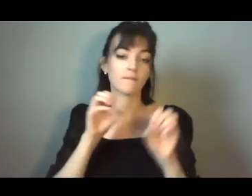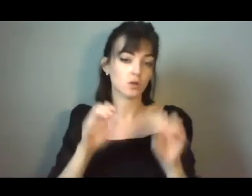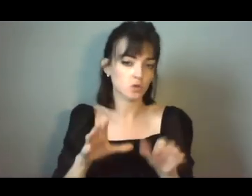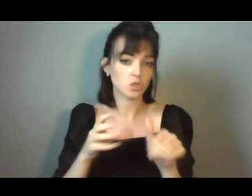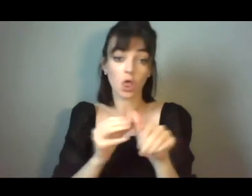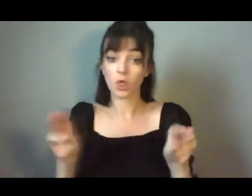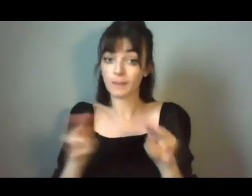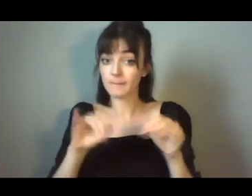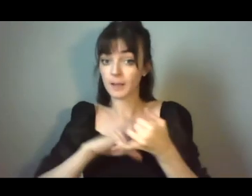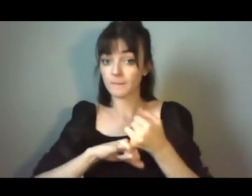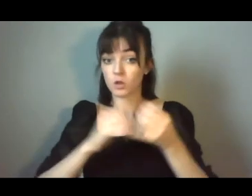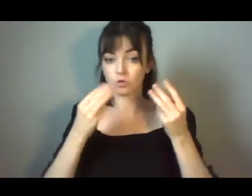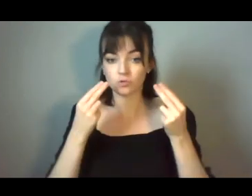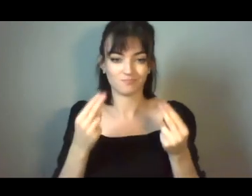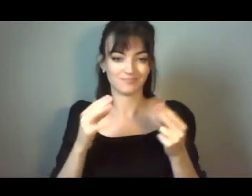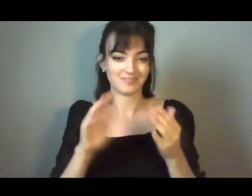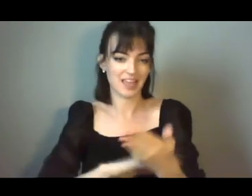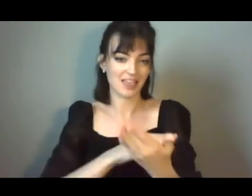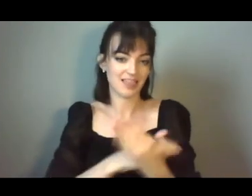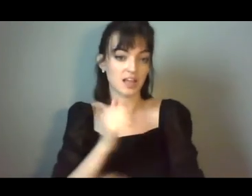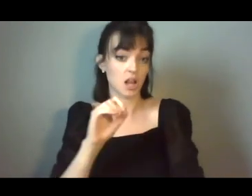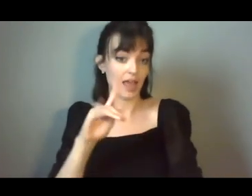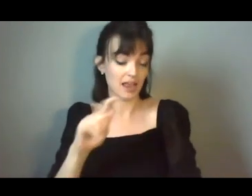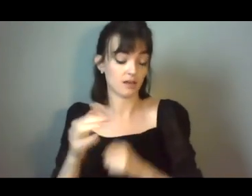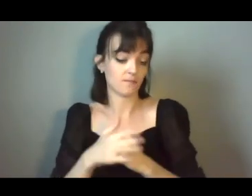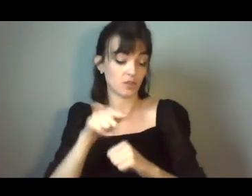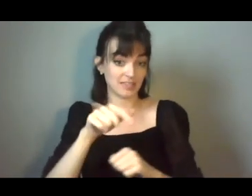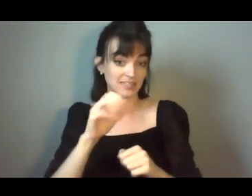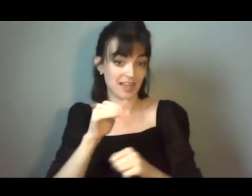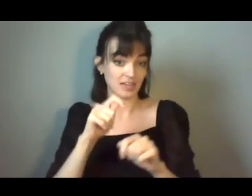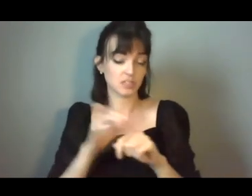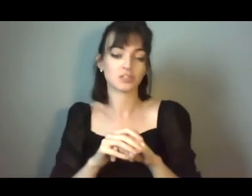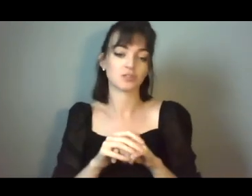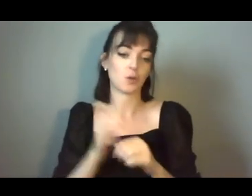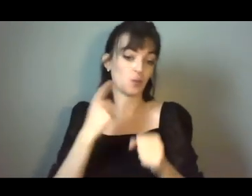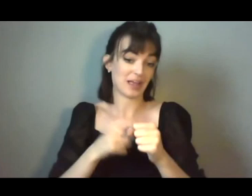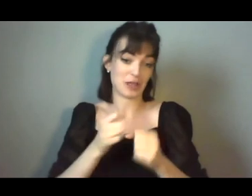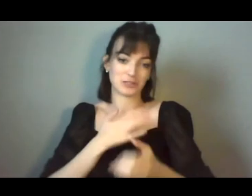under the act for various applications, and again to put you on the spot, and